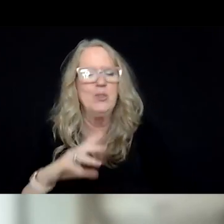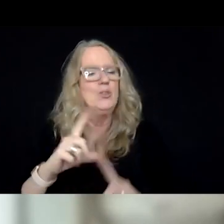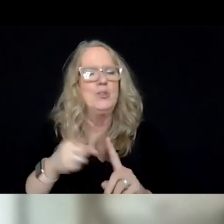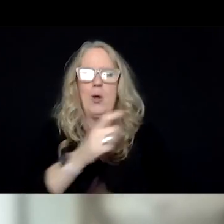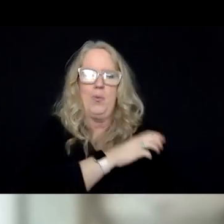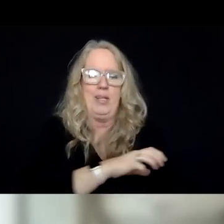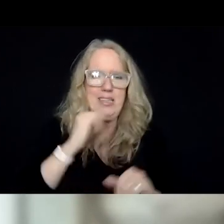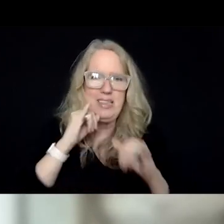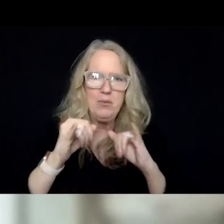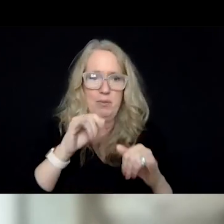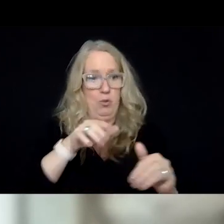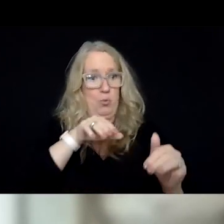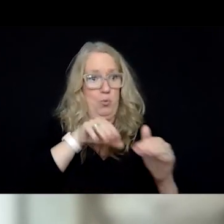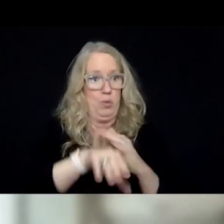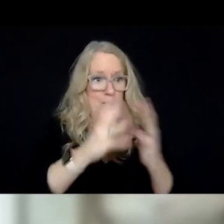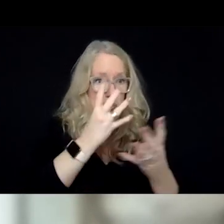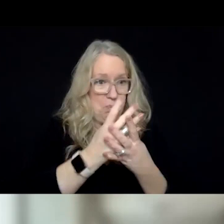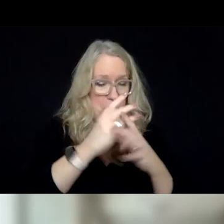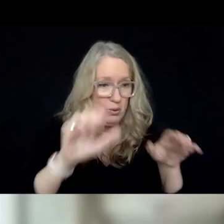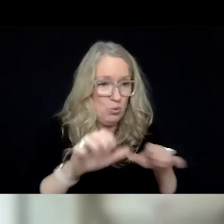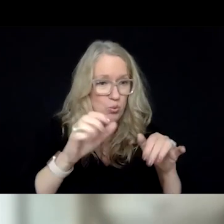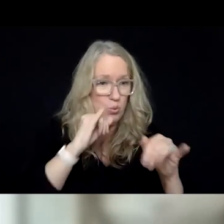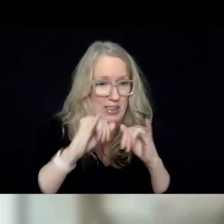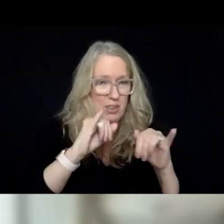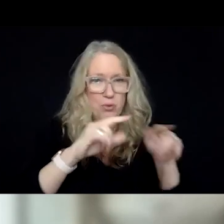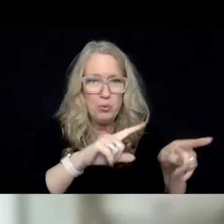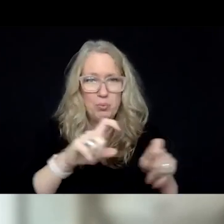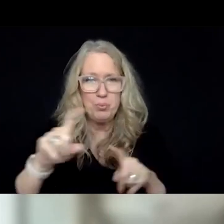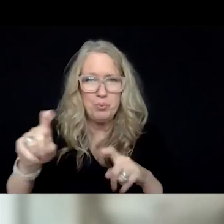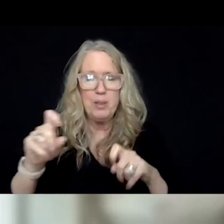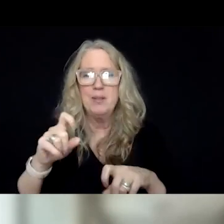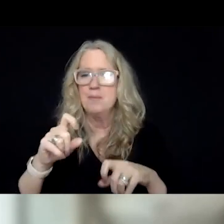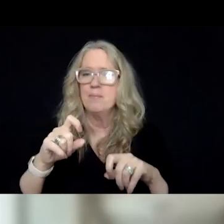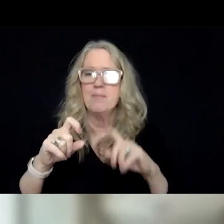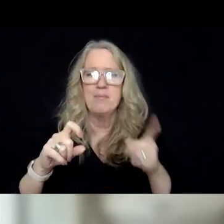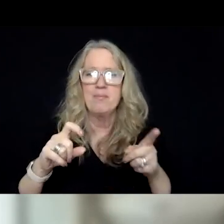WERE GOING TO PRISONS TO DO THE STUDY, THE INTERVIEWS WERE TAKING